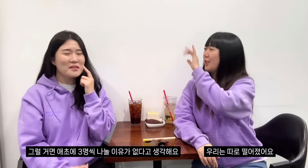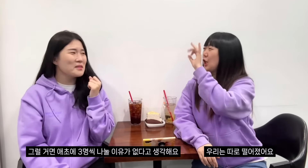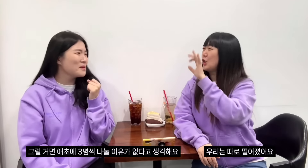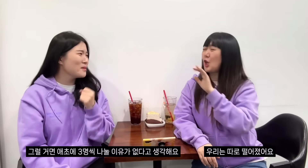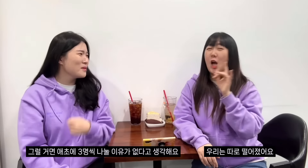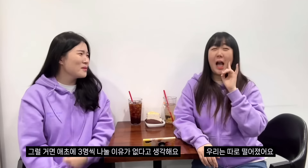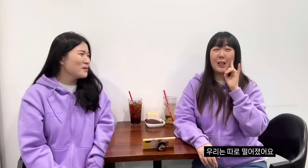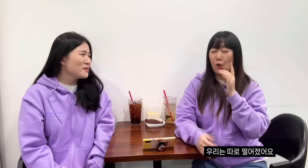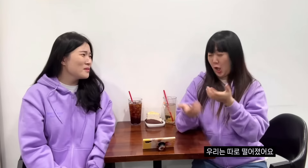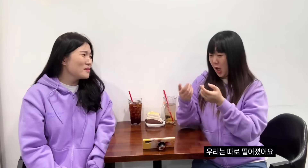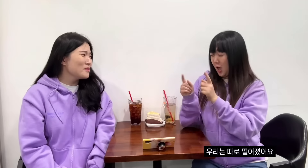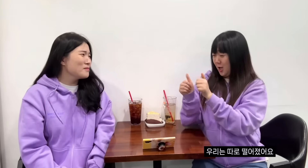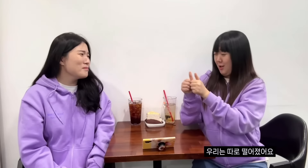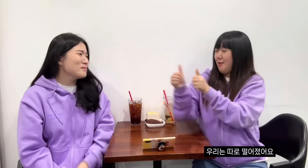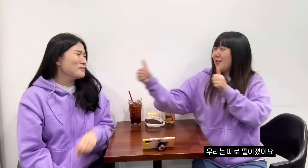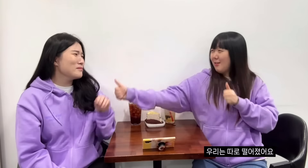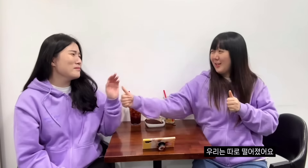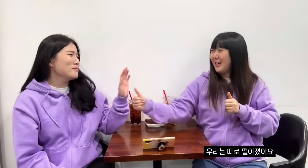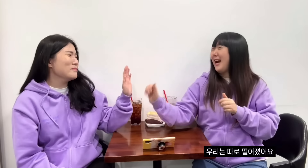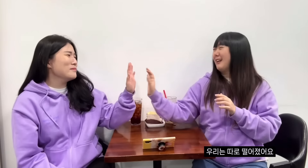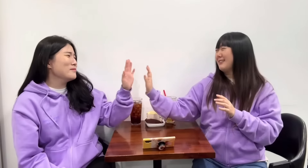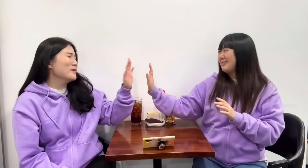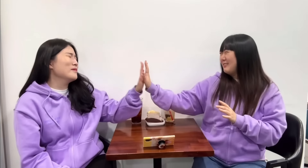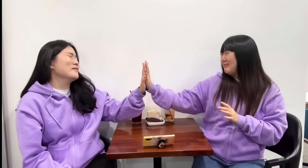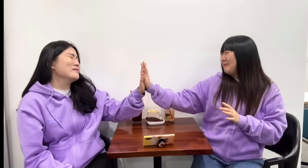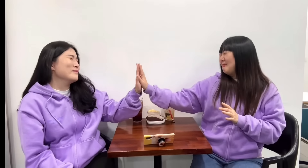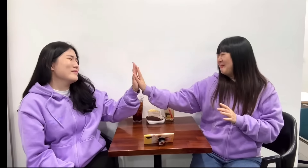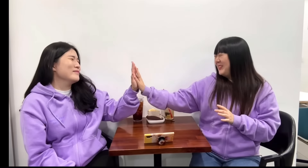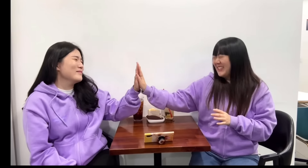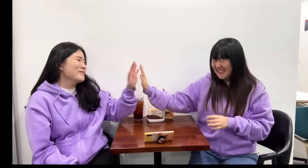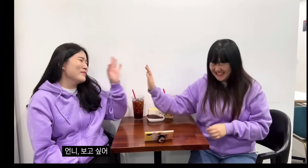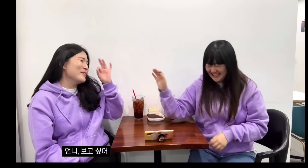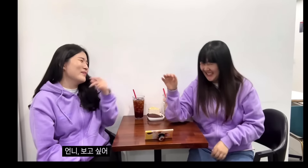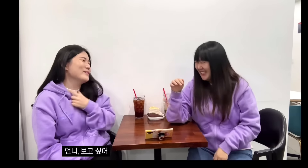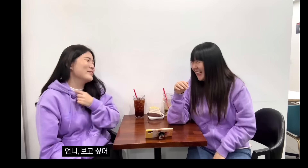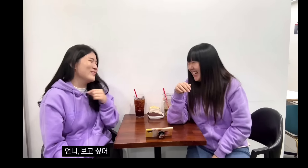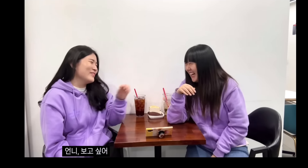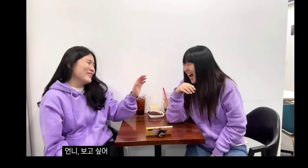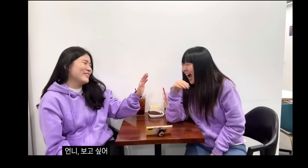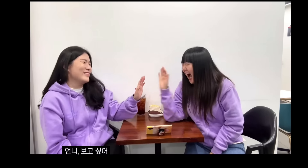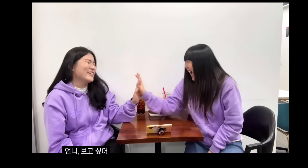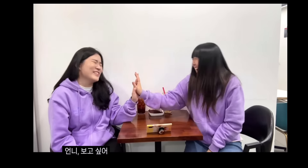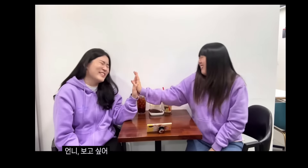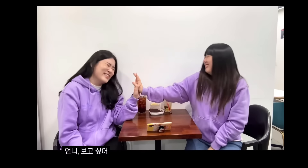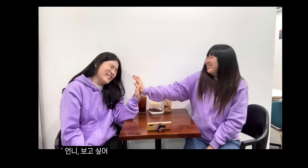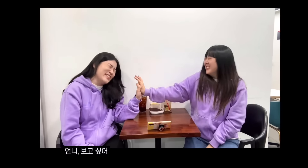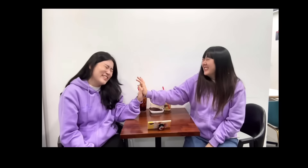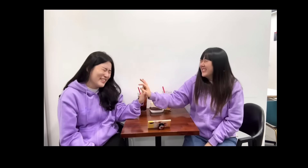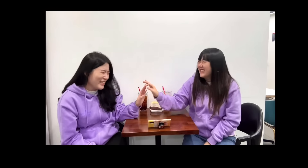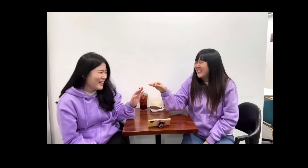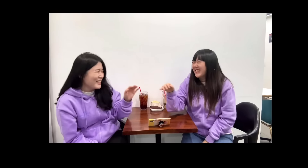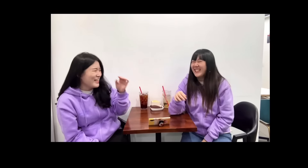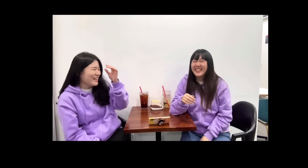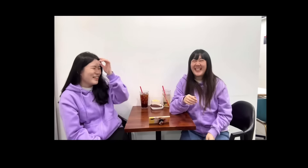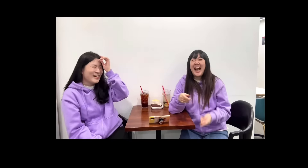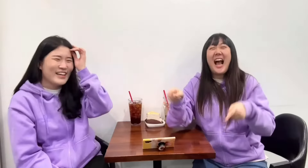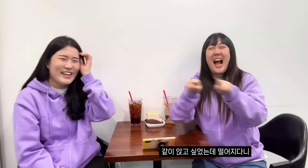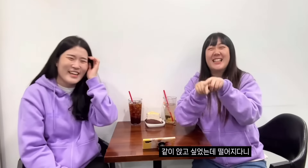she and i are separated Sister, I miss you